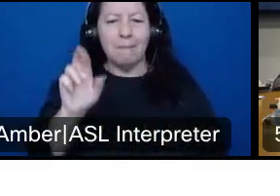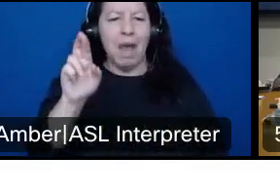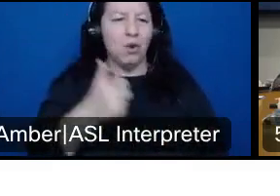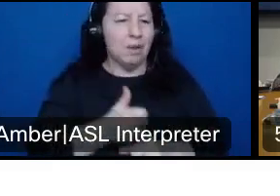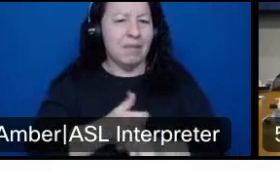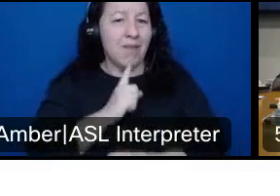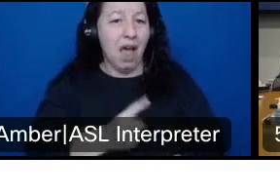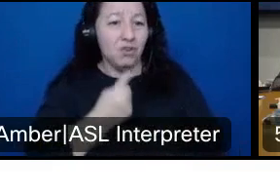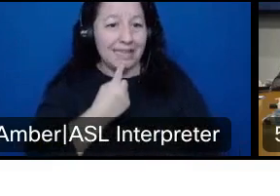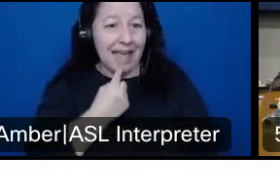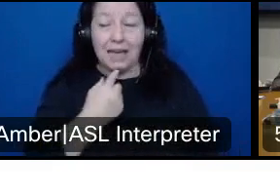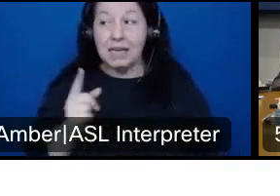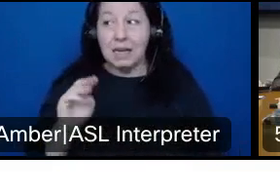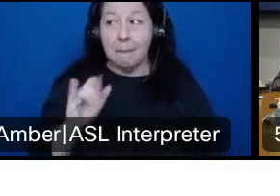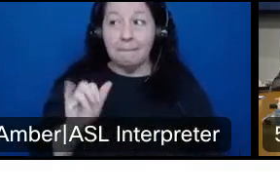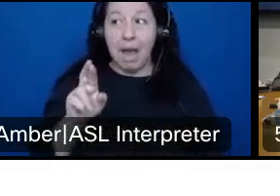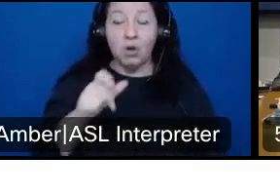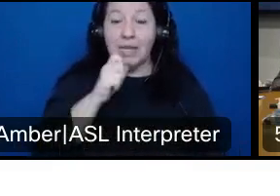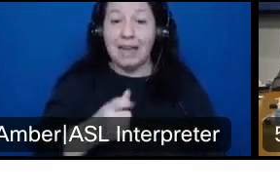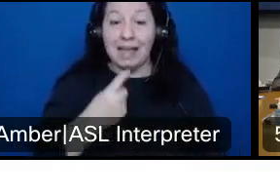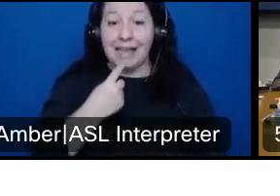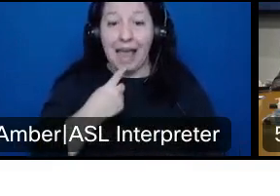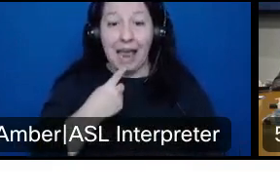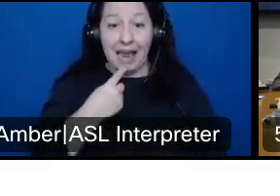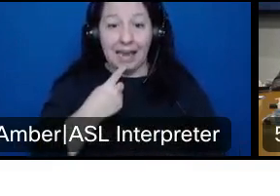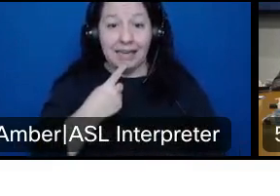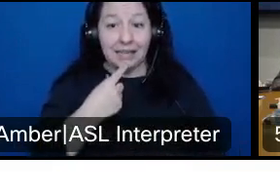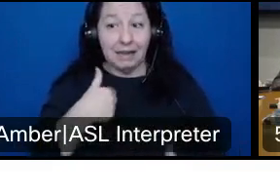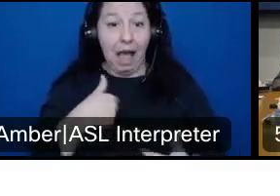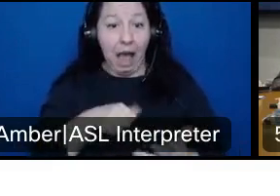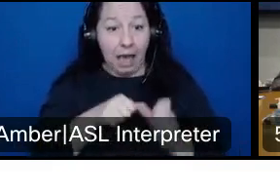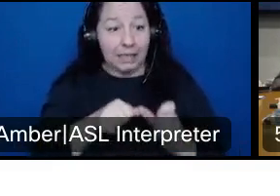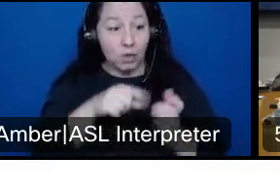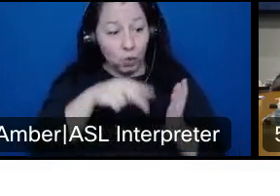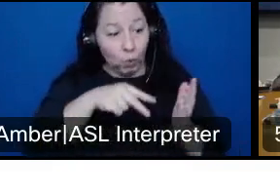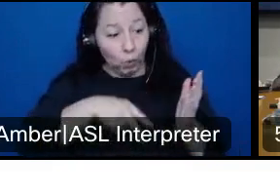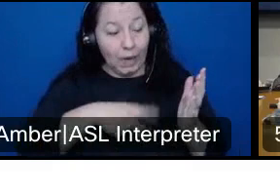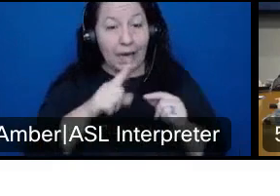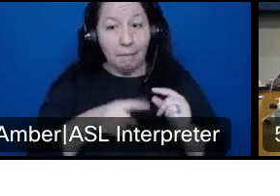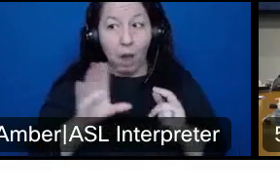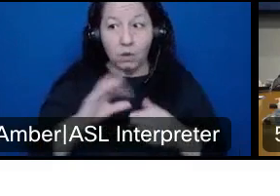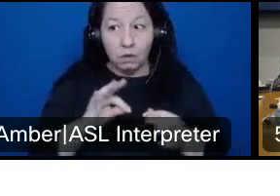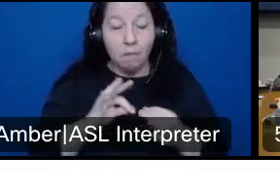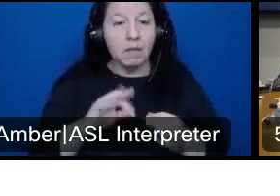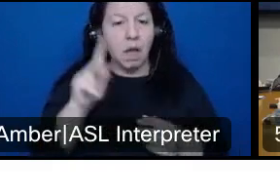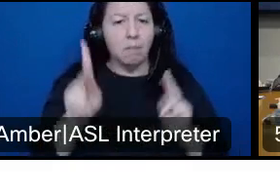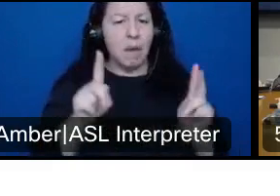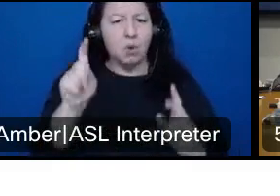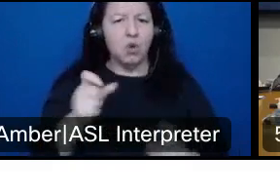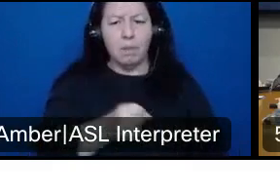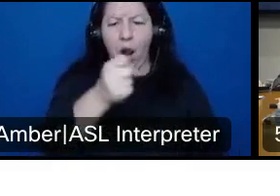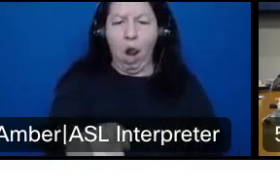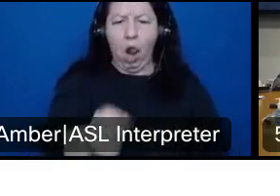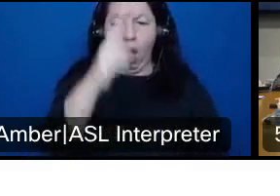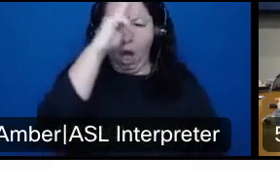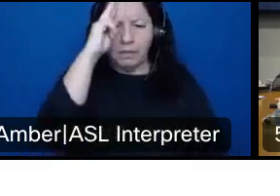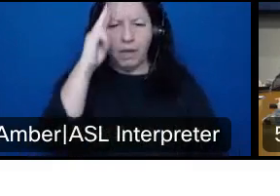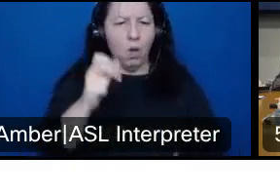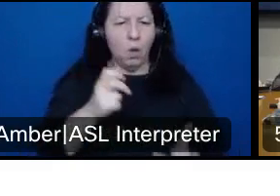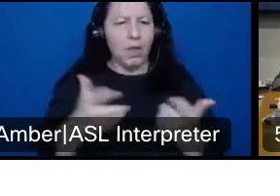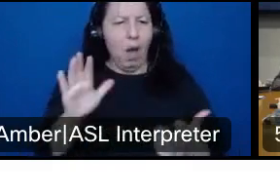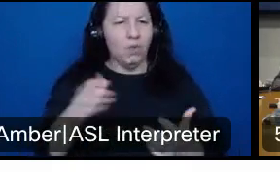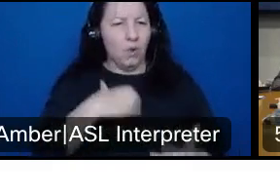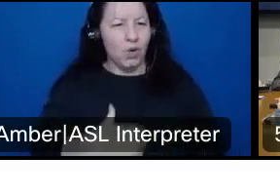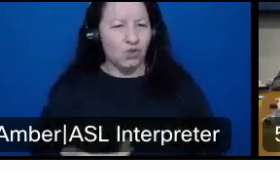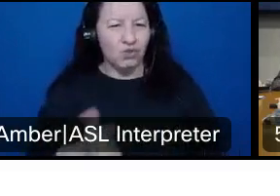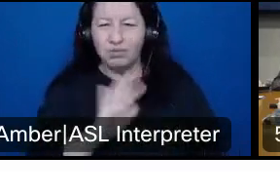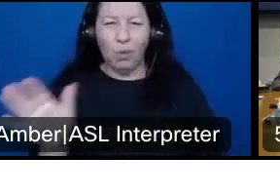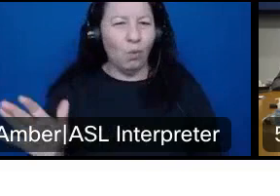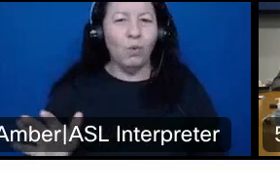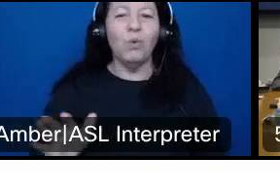The mayor has not said, as I continue to read that people should be hospitalized against their will the change that the mayor has asked for and which I,